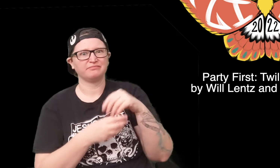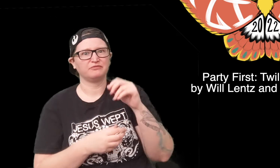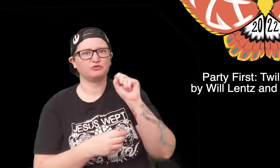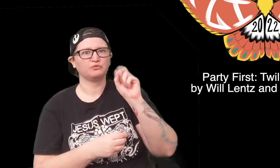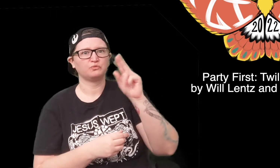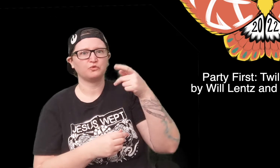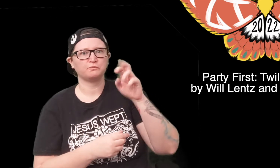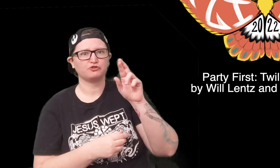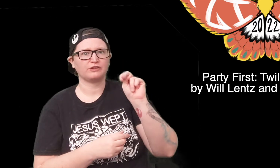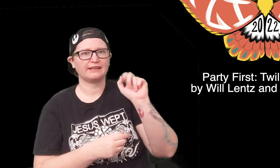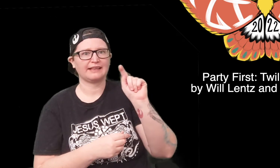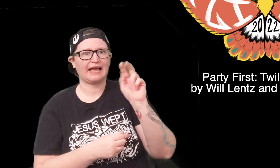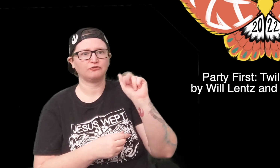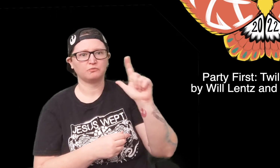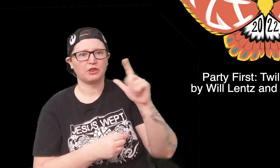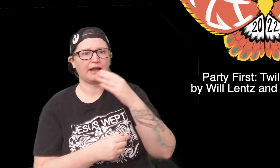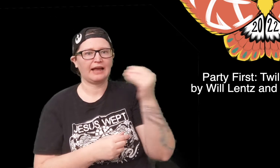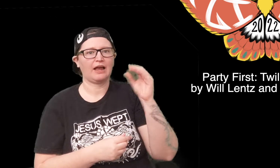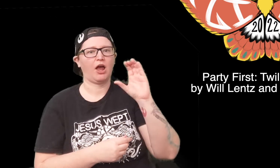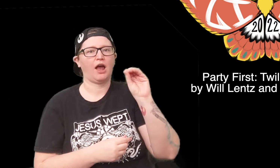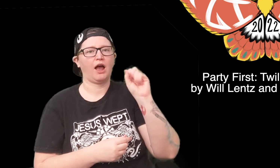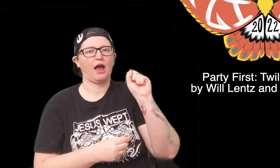So really this is kind of a supernatural